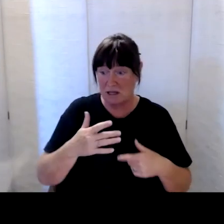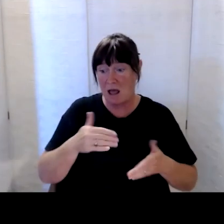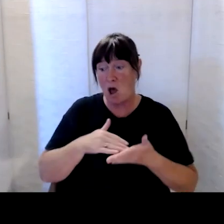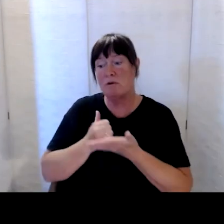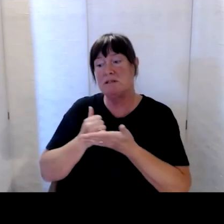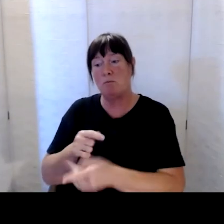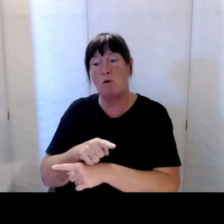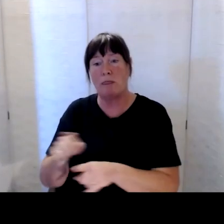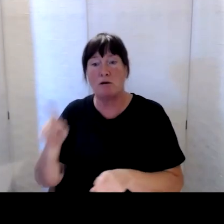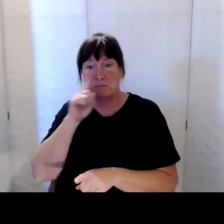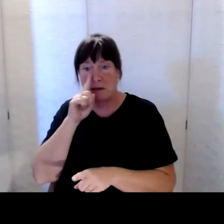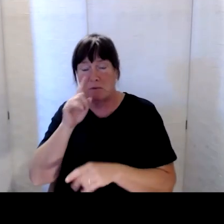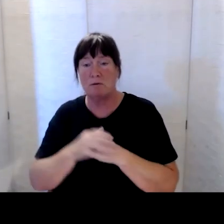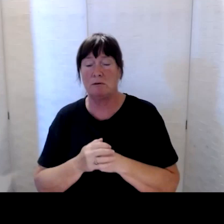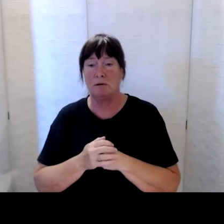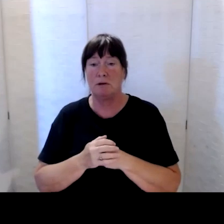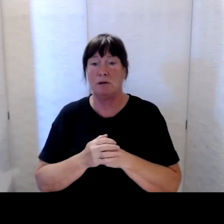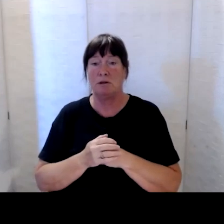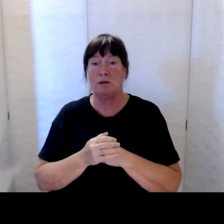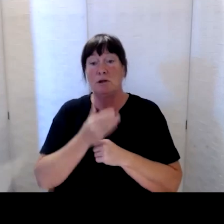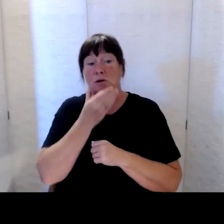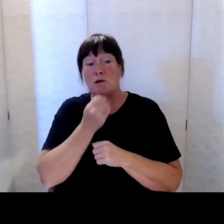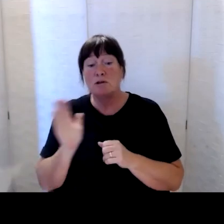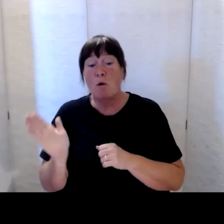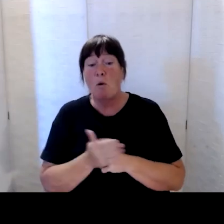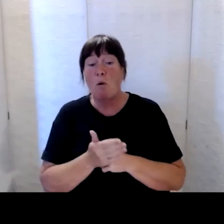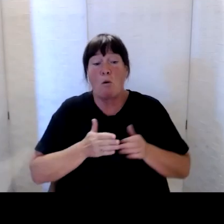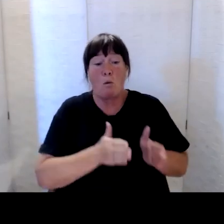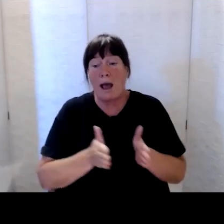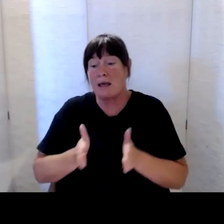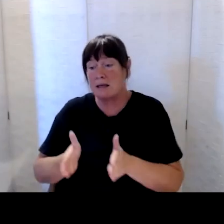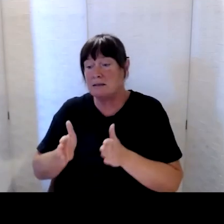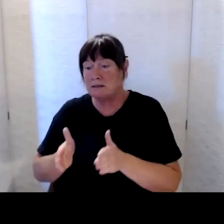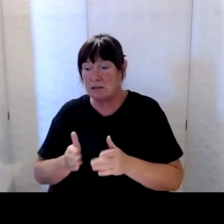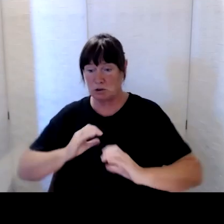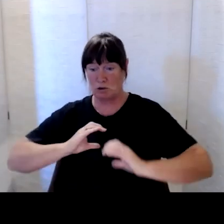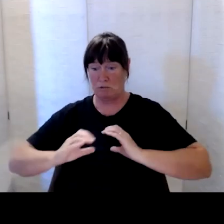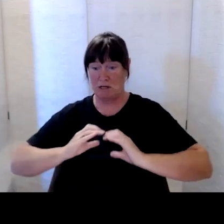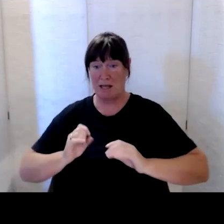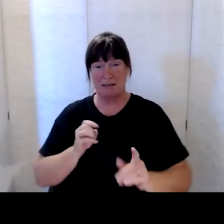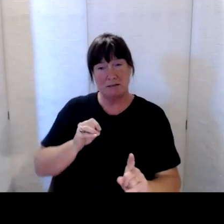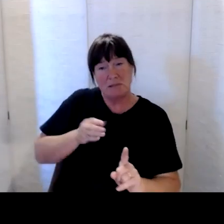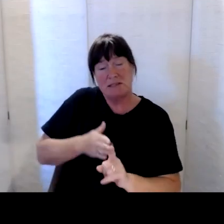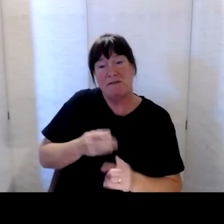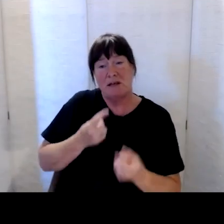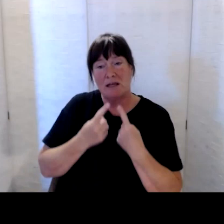We’ve been using all of our channels to communicate key disability specific information from other agencies.